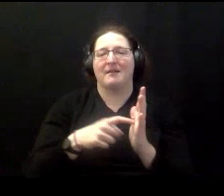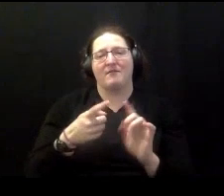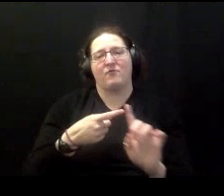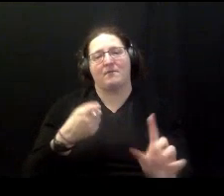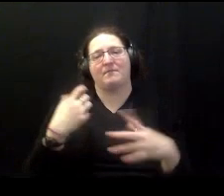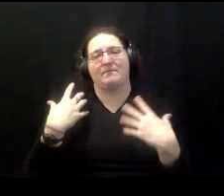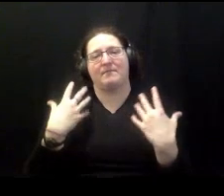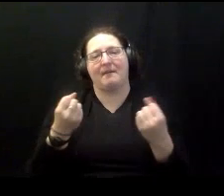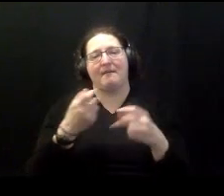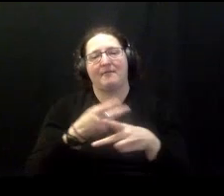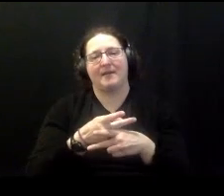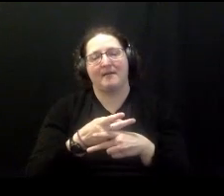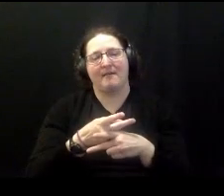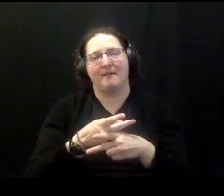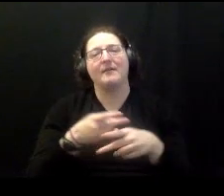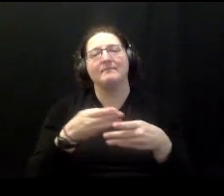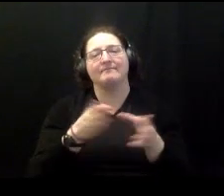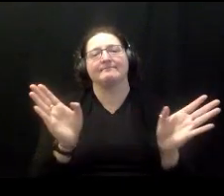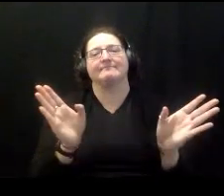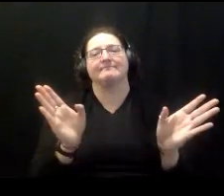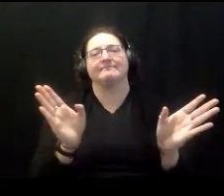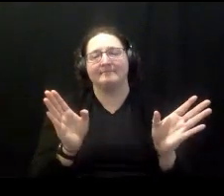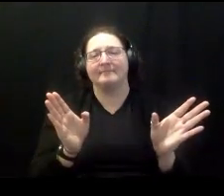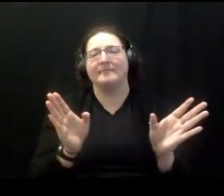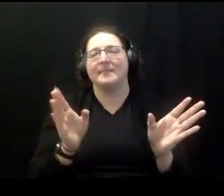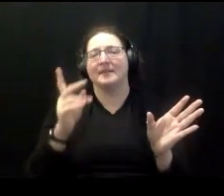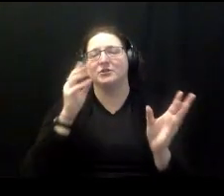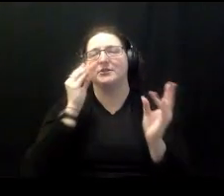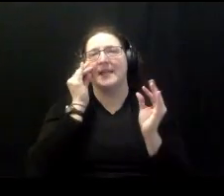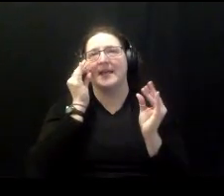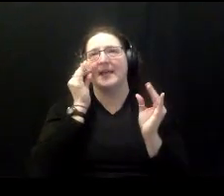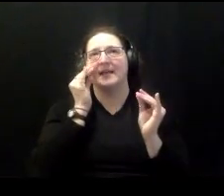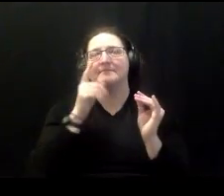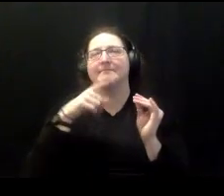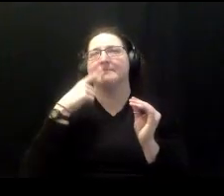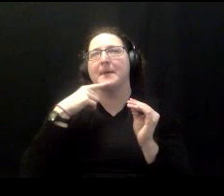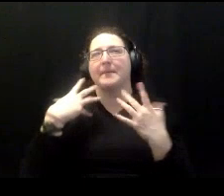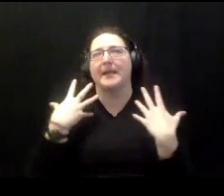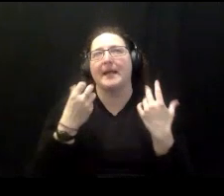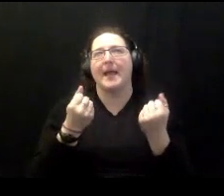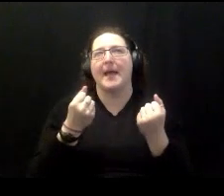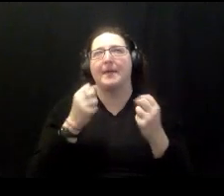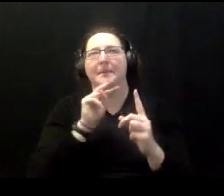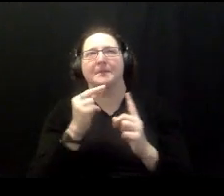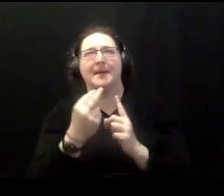in mind as we consider things from a public health perspective.